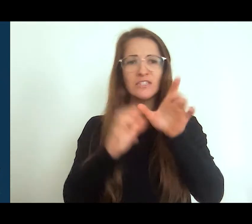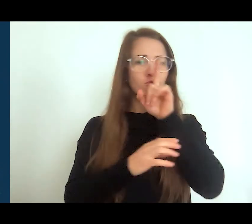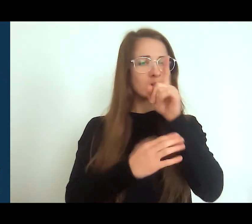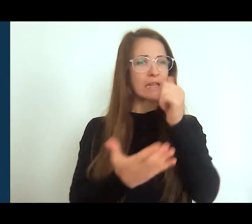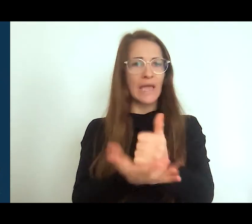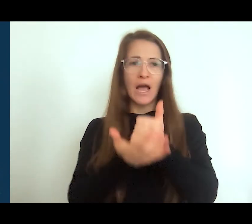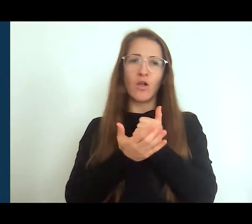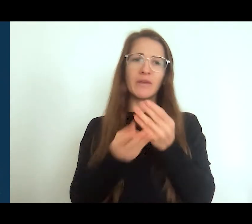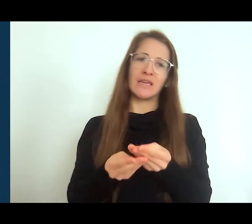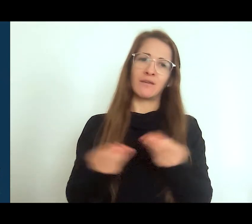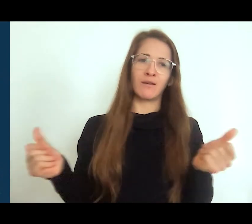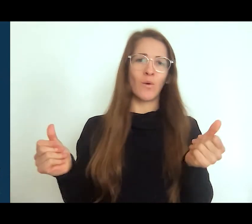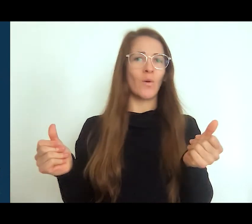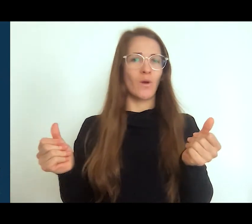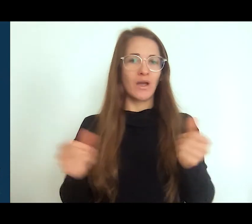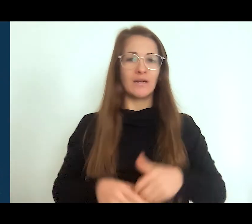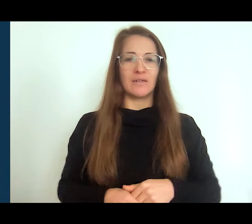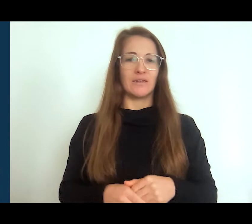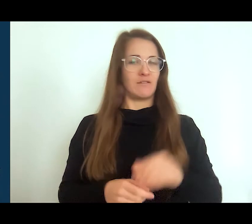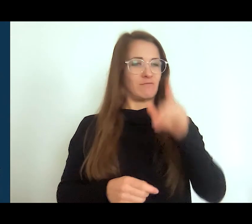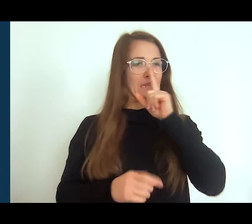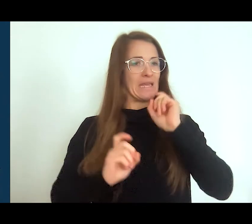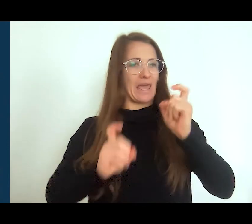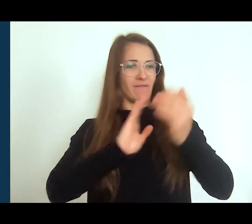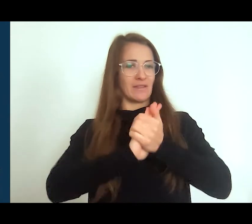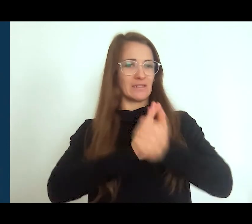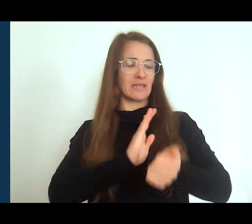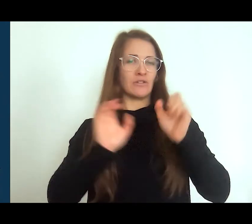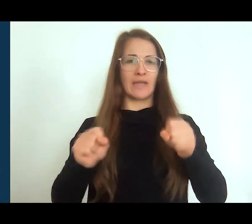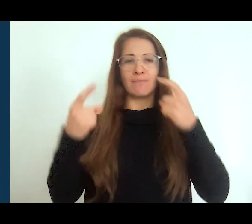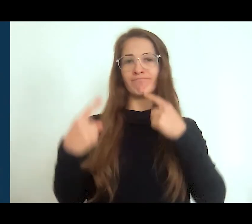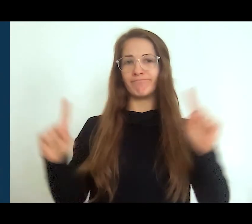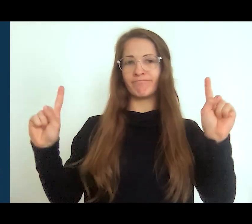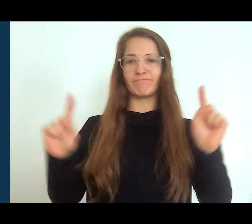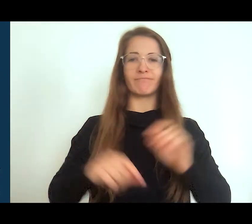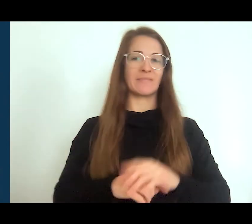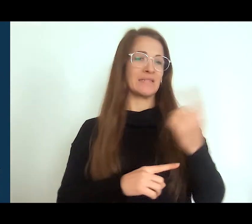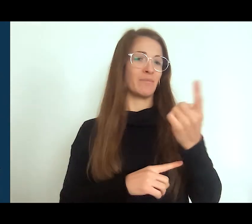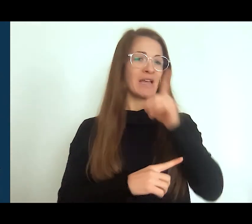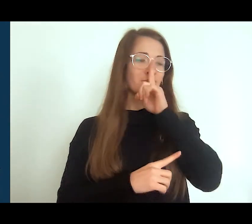THAT FIVE MINUTE CONVERSATION HELPED ME TO TAKE CARE OF THIS.